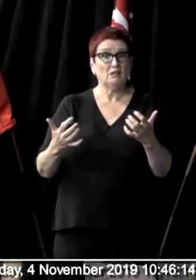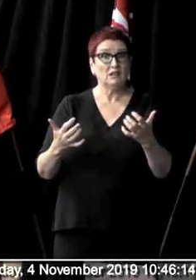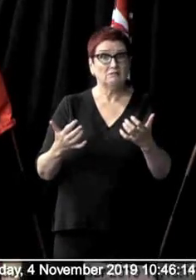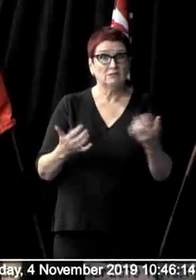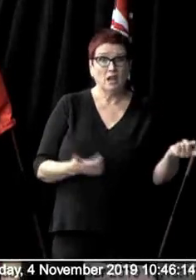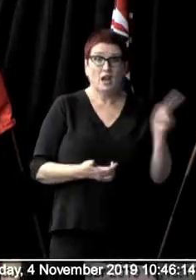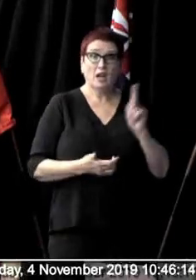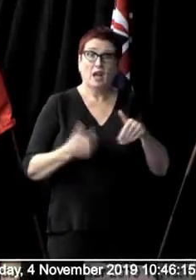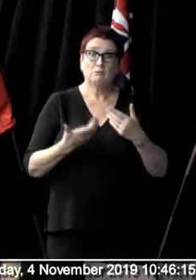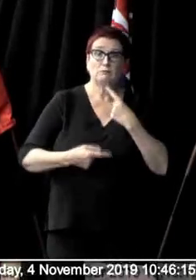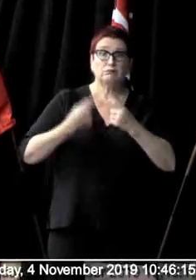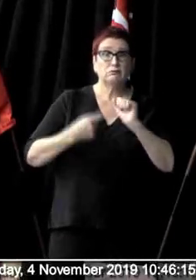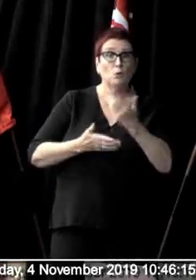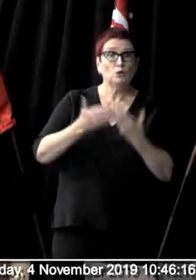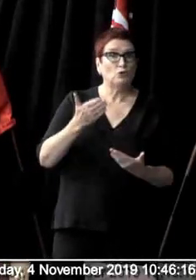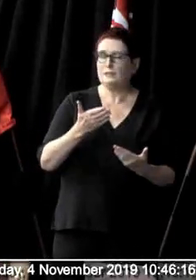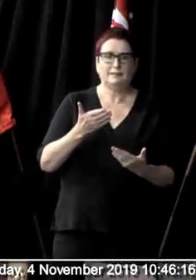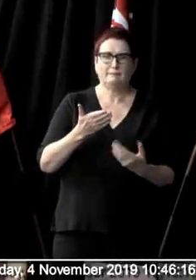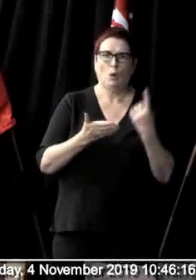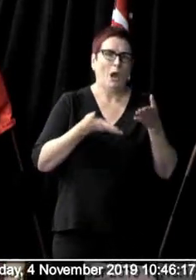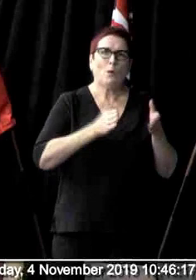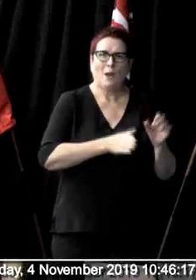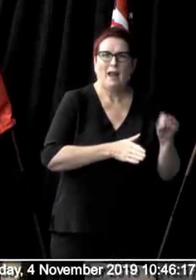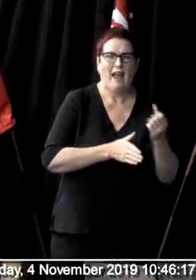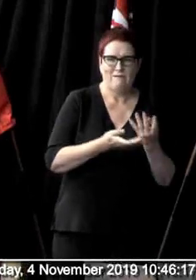in which the Commission receives information for its consideration.